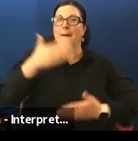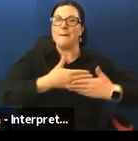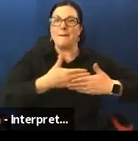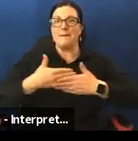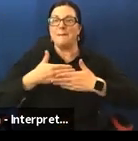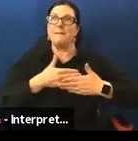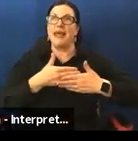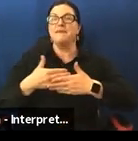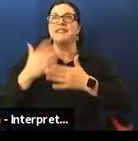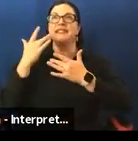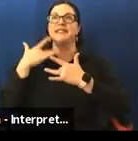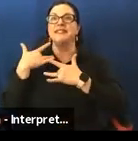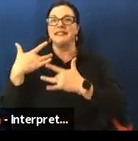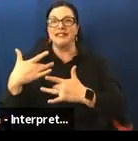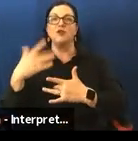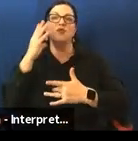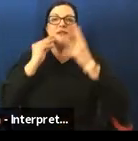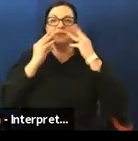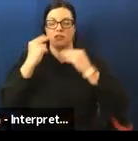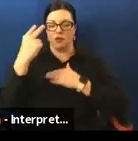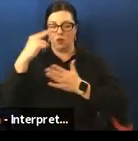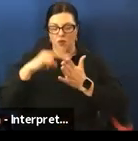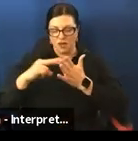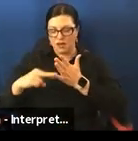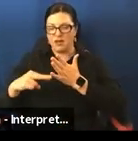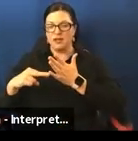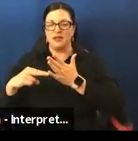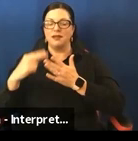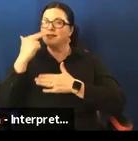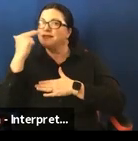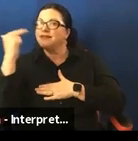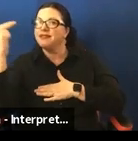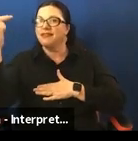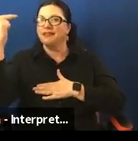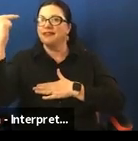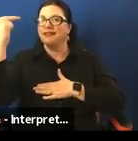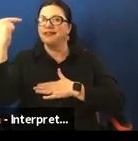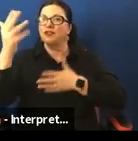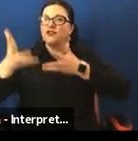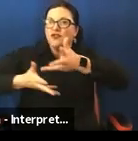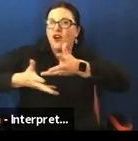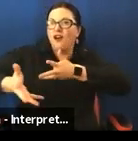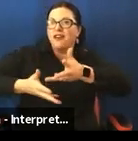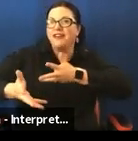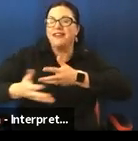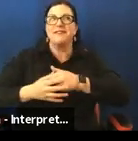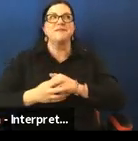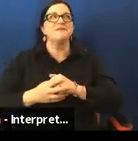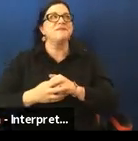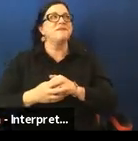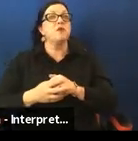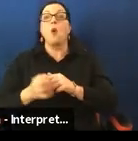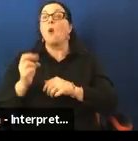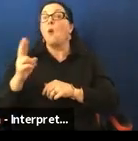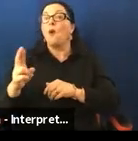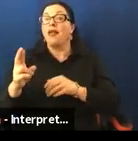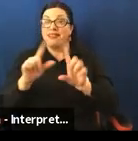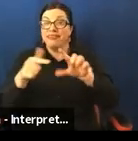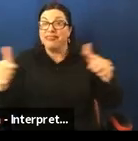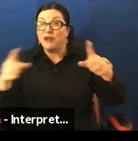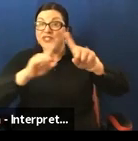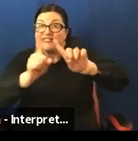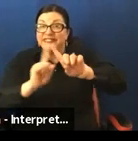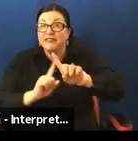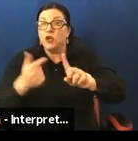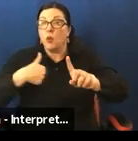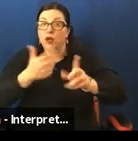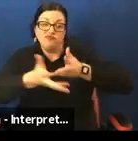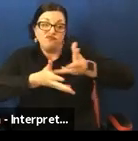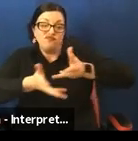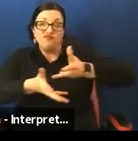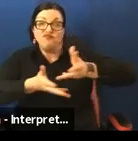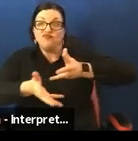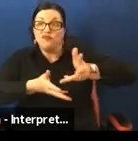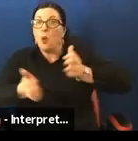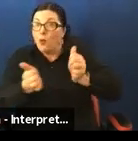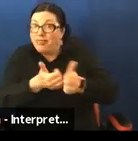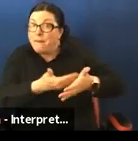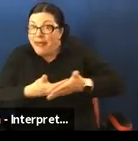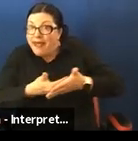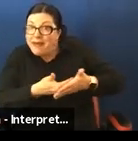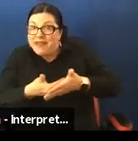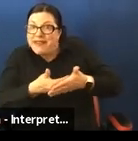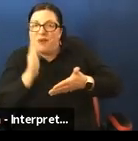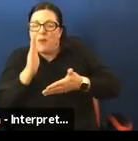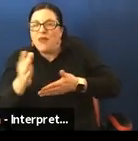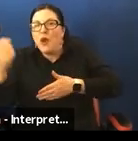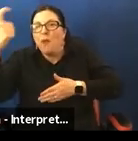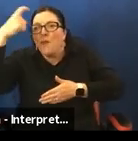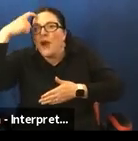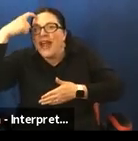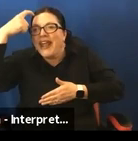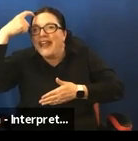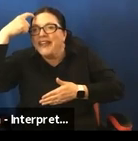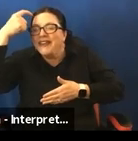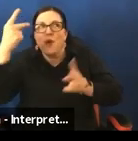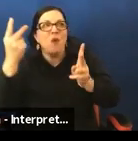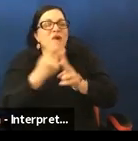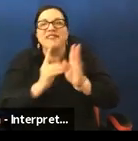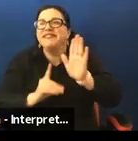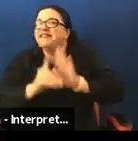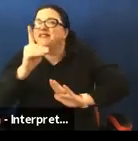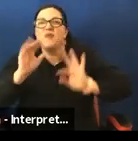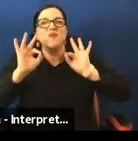Jason Williams: The when kids are grow up around people with multiple languages. Later on they always have a better ability to learn new languages because their foundation was built with that wiring so that they could continue to build on that foundation